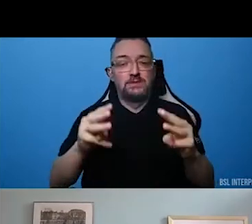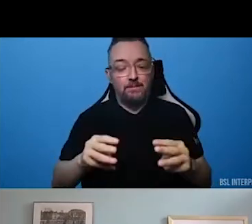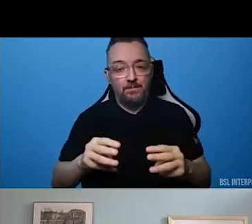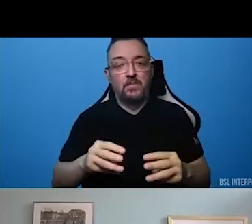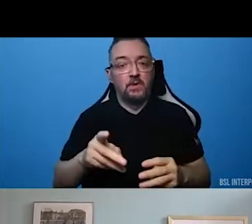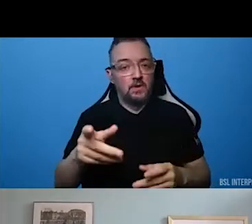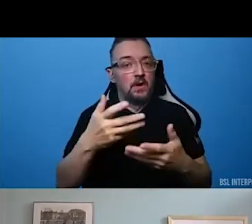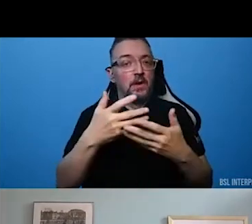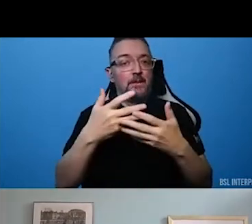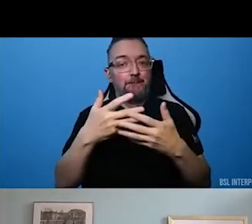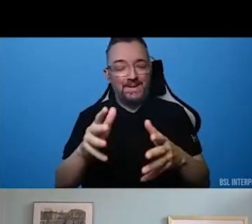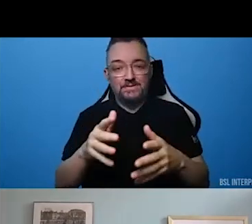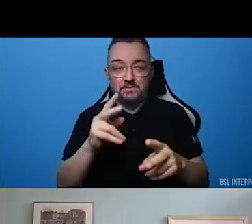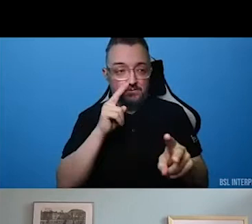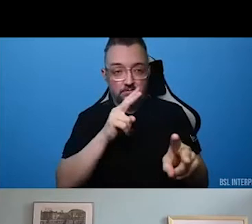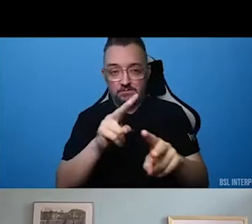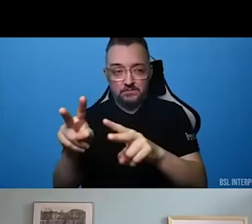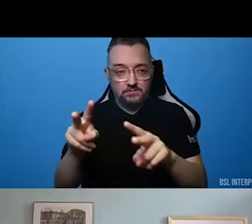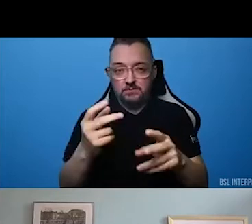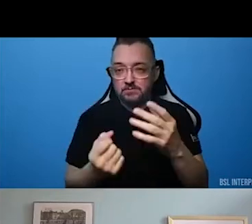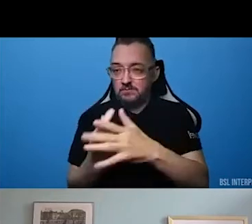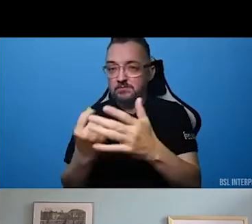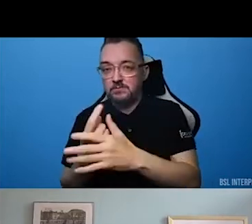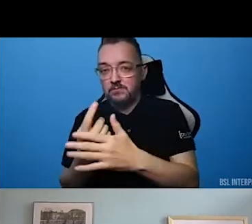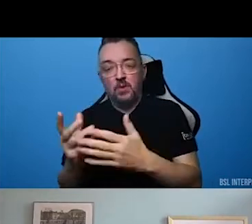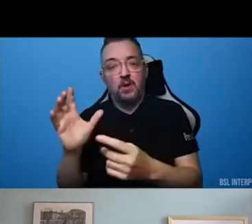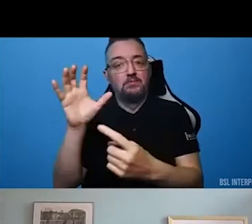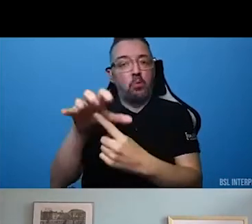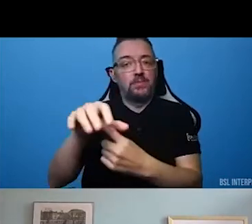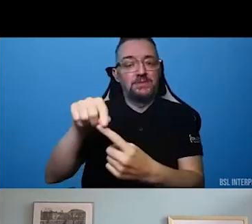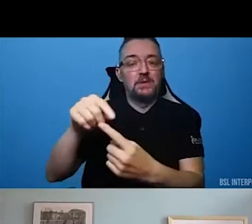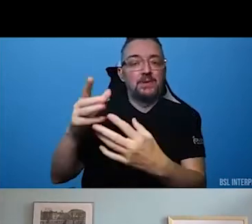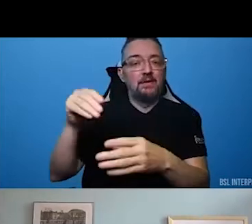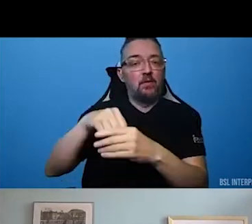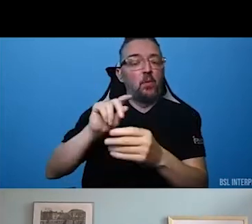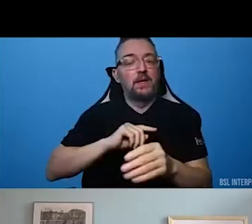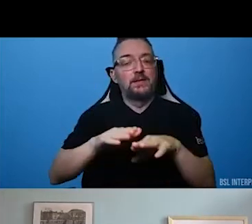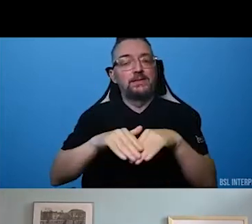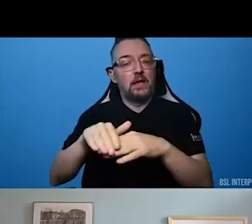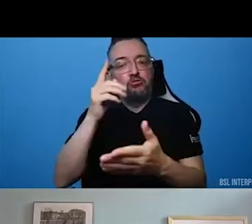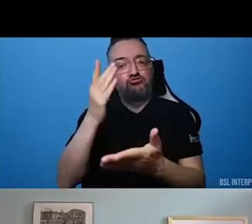and we can see moves being made at properties involved in the National Trust for Scotland in Glasgow,